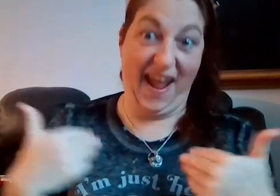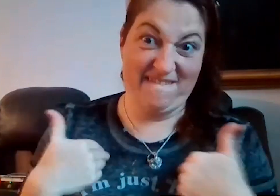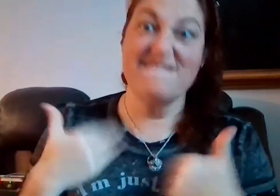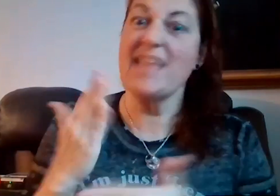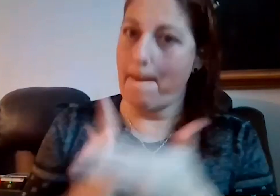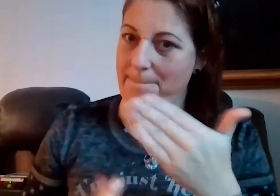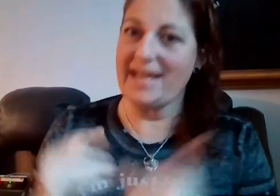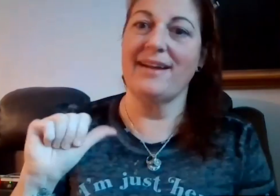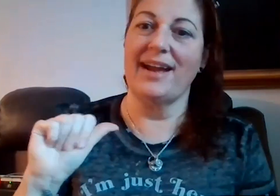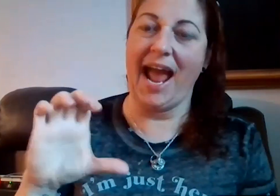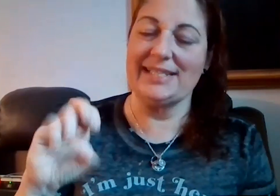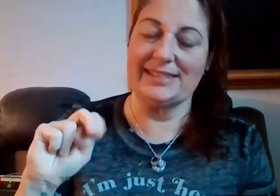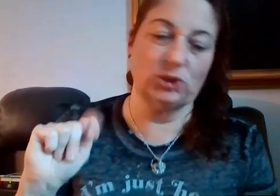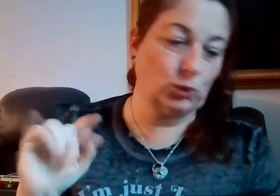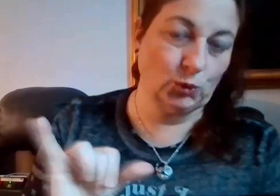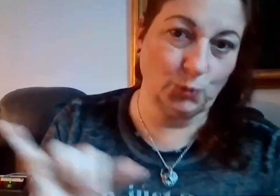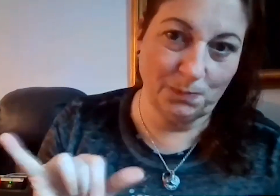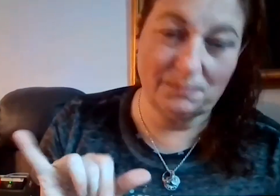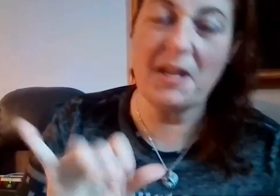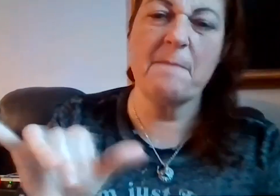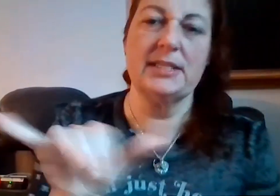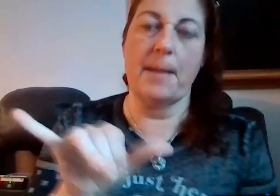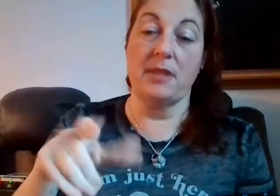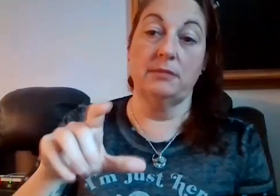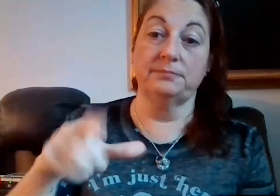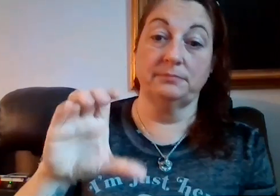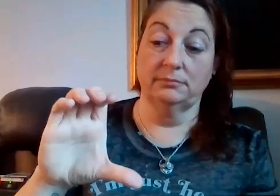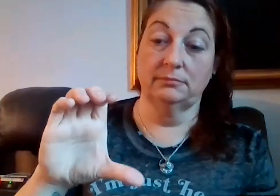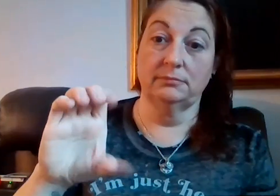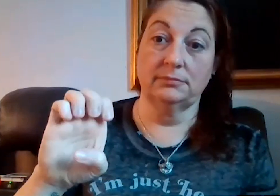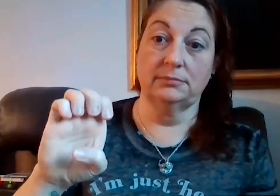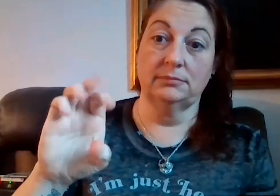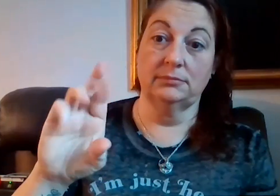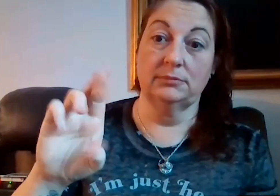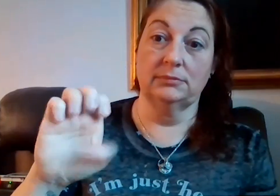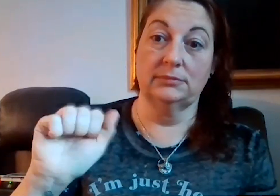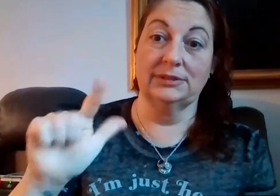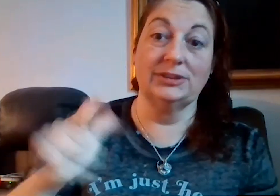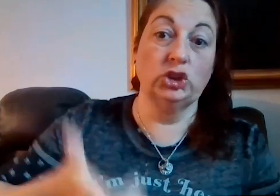Washington as their own is the same with ASL. Some have accents too,